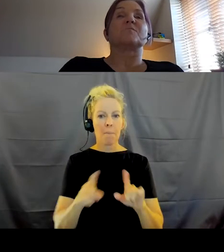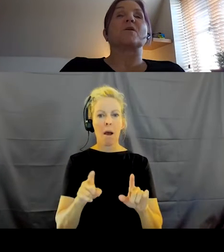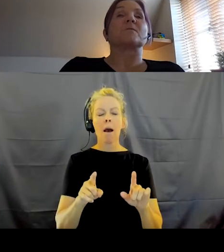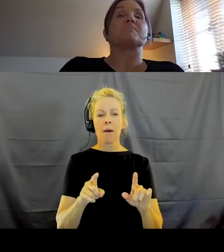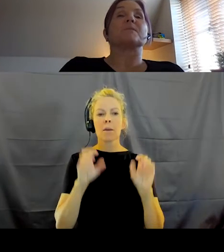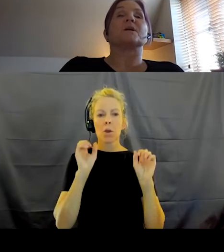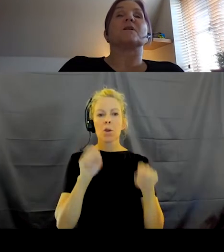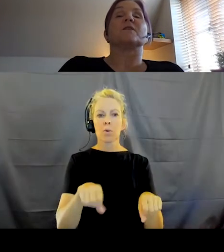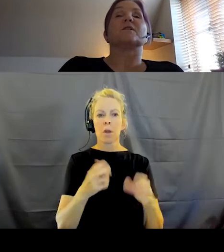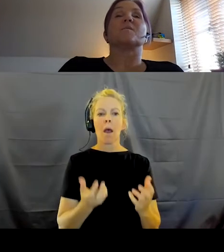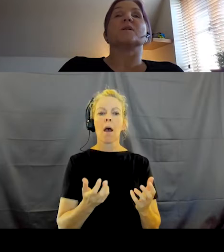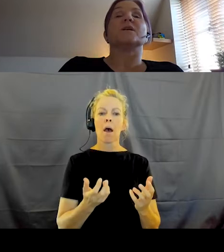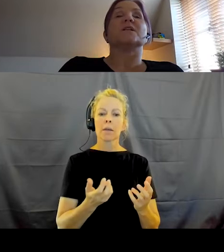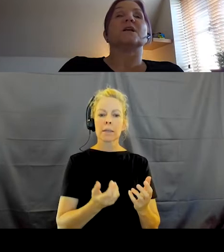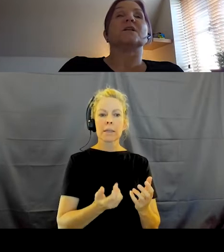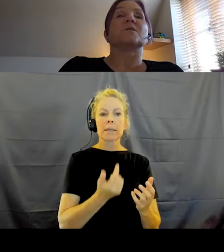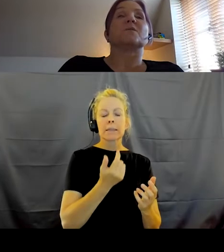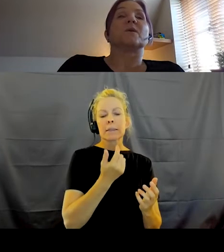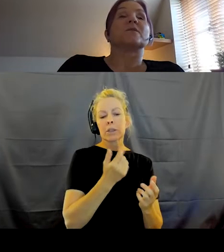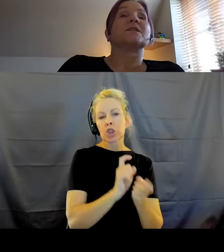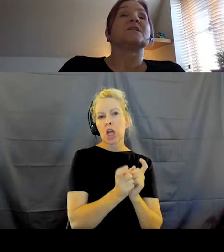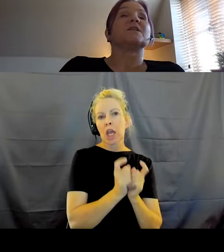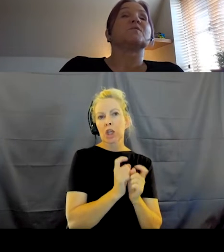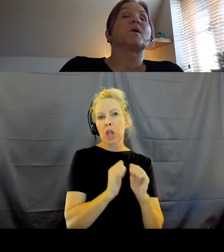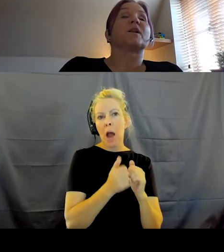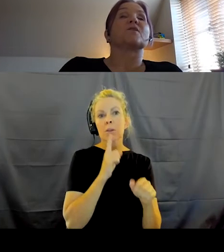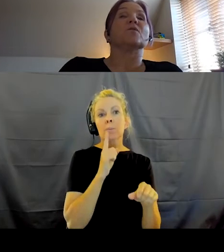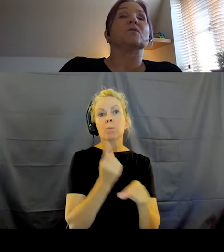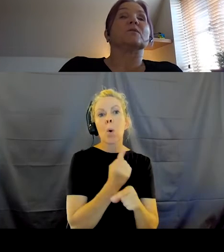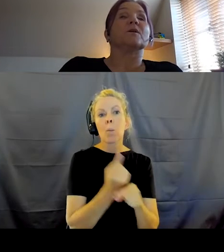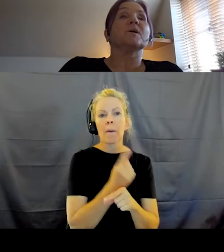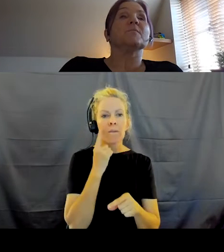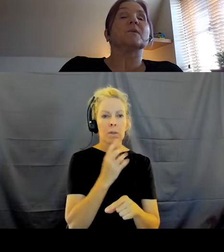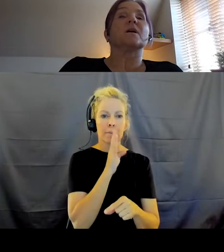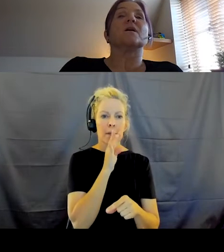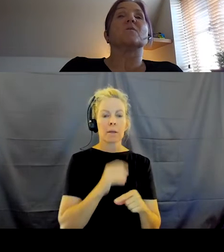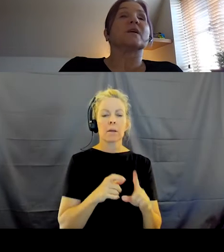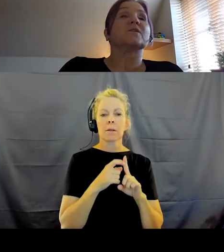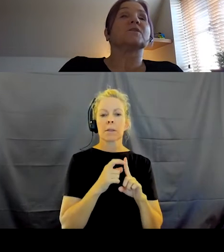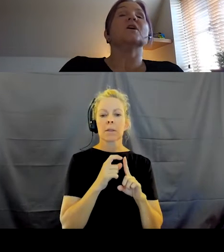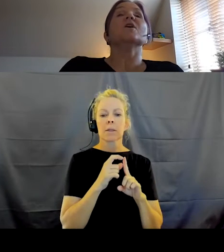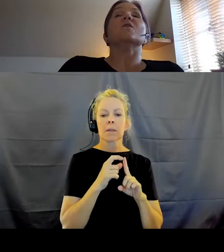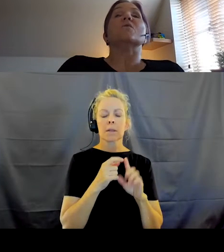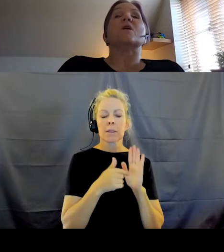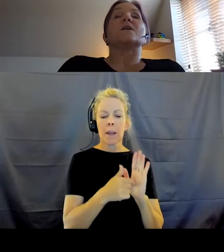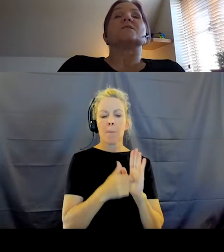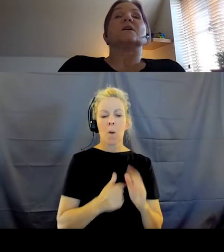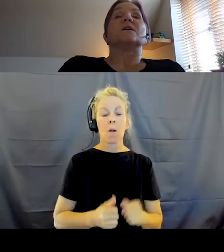spoken. So for example you can change whether a digit is spoken as a whole number, 1,000, or as